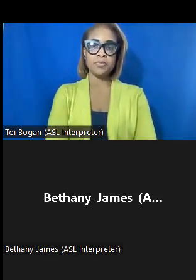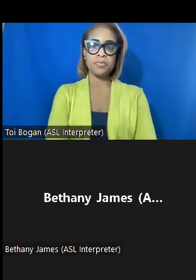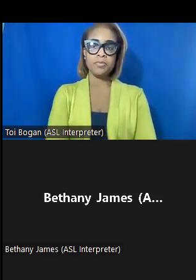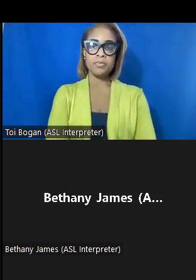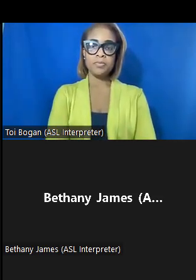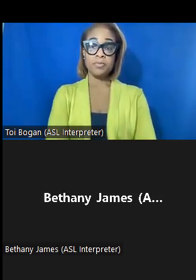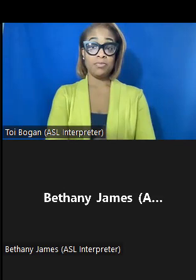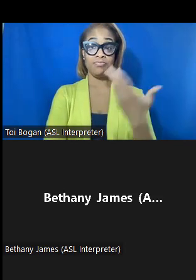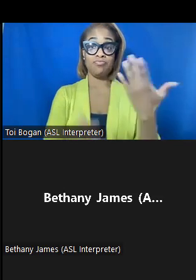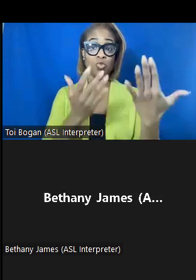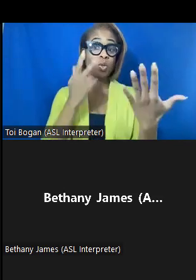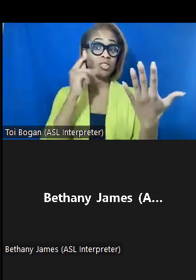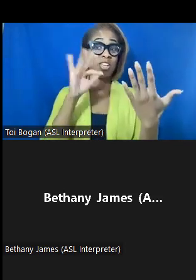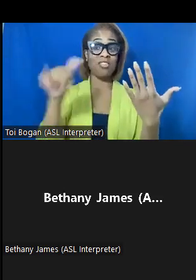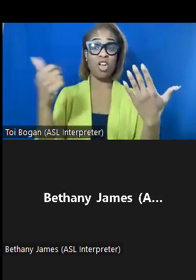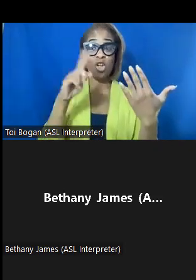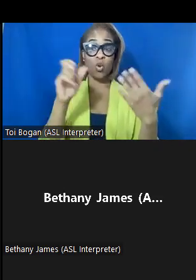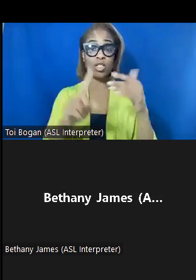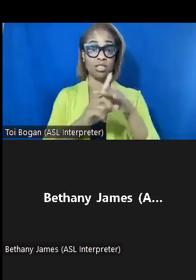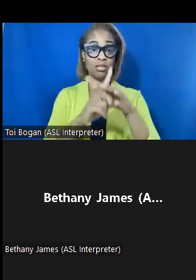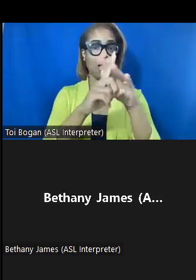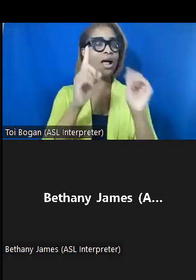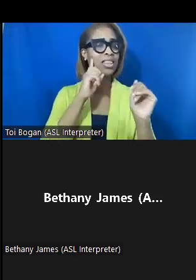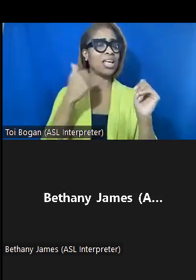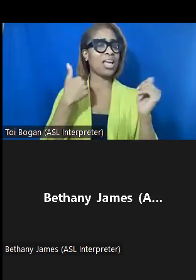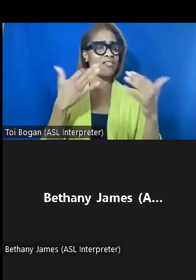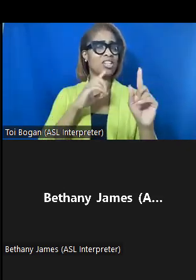I'll just wait a minute to see if there's any other questions. I think I answered them all.